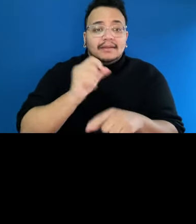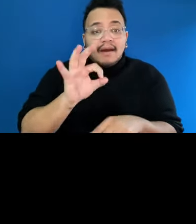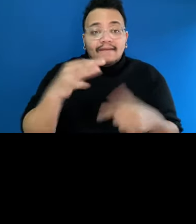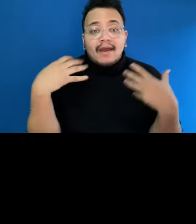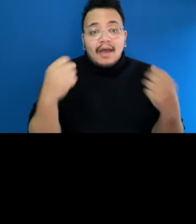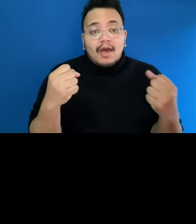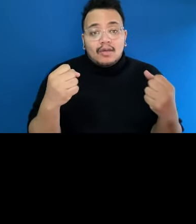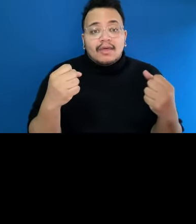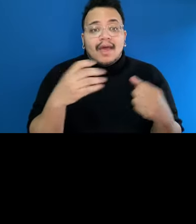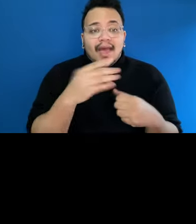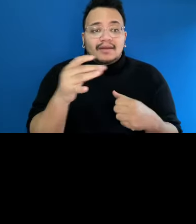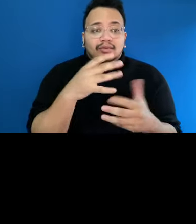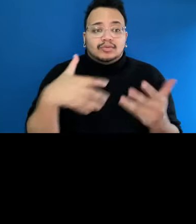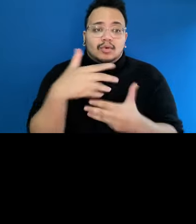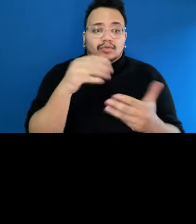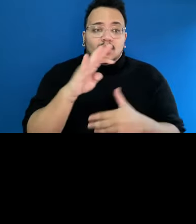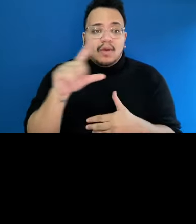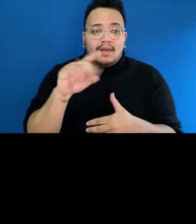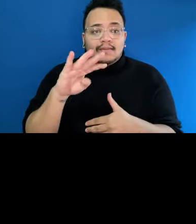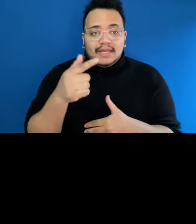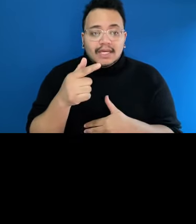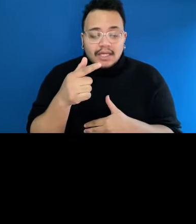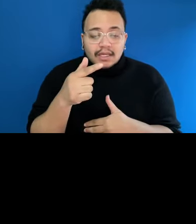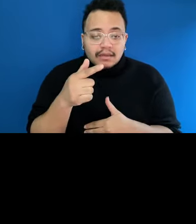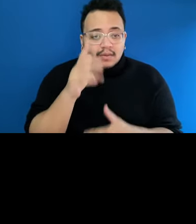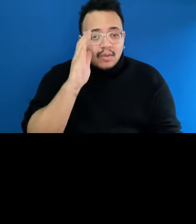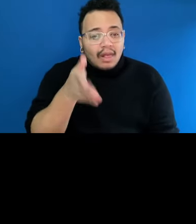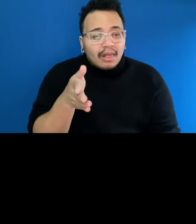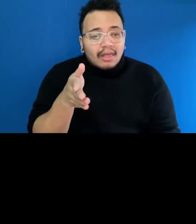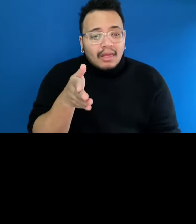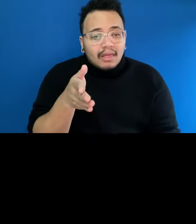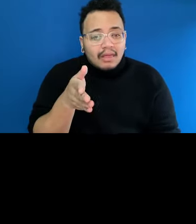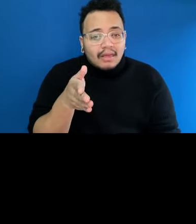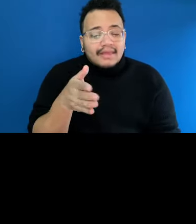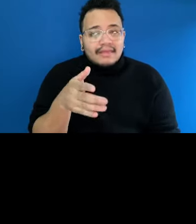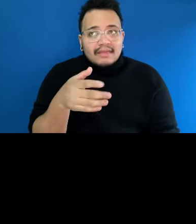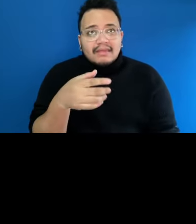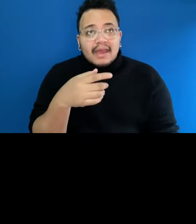but they did not feel it was exaggerated. They felt that ACEs are that important